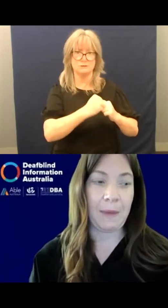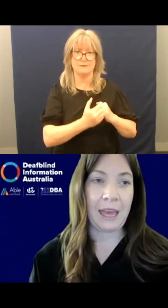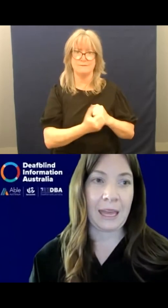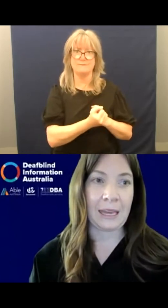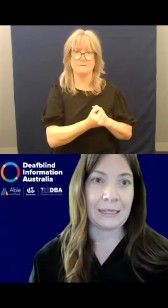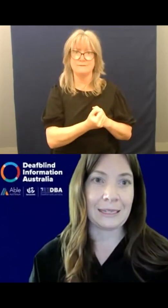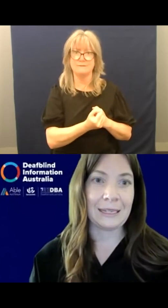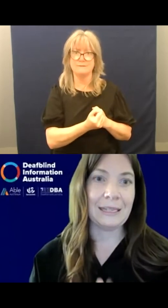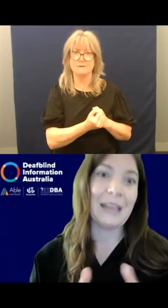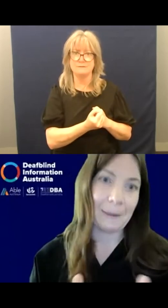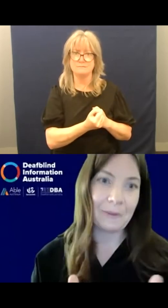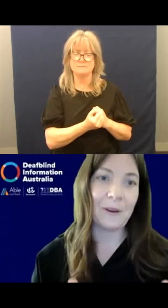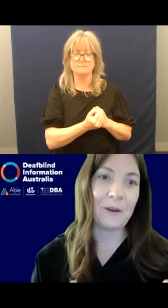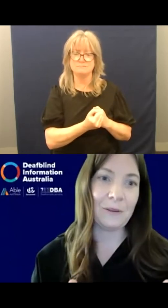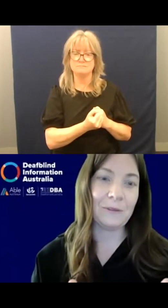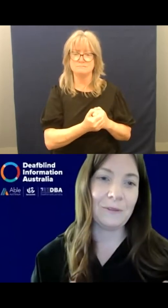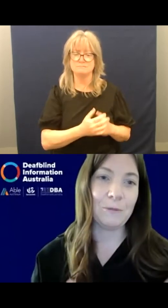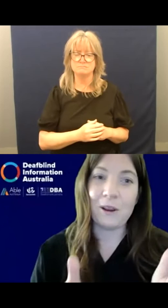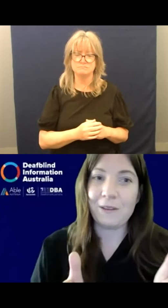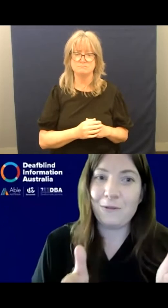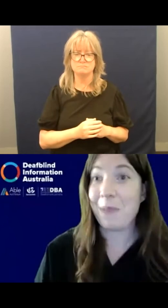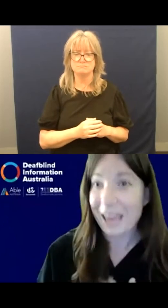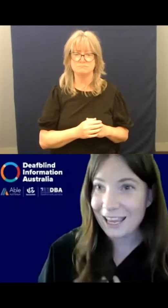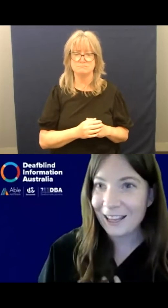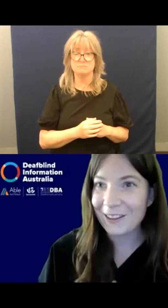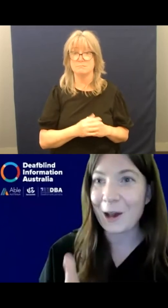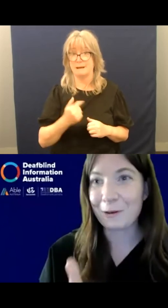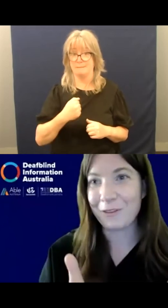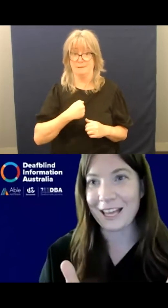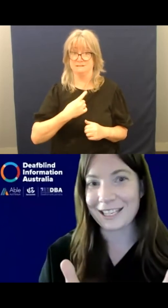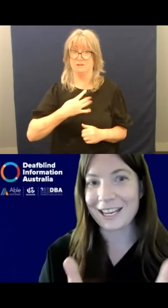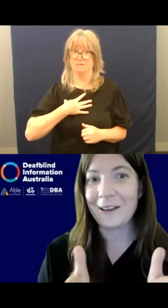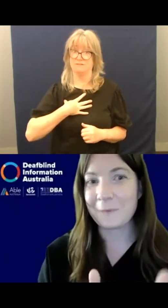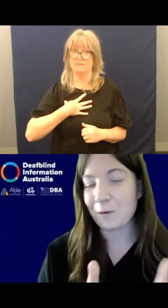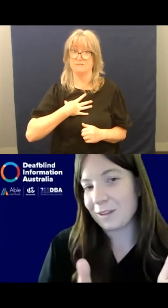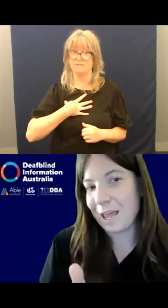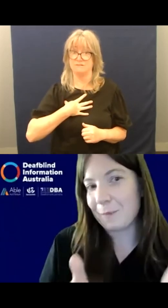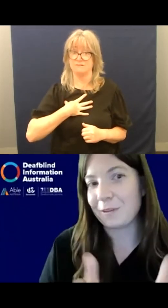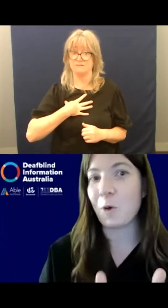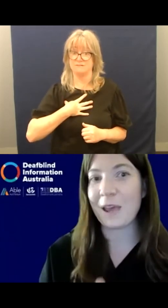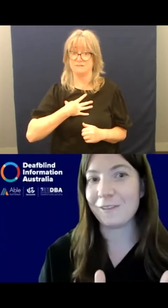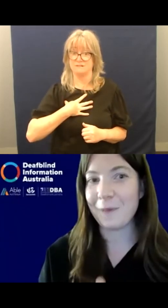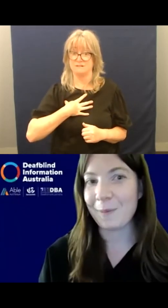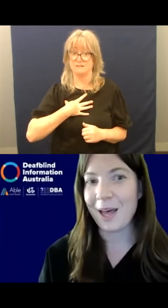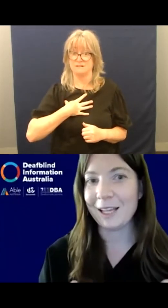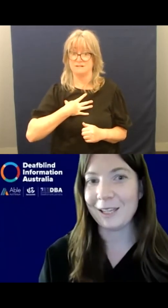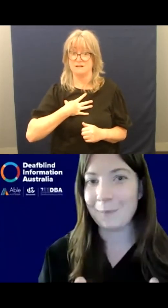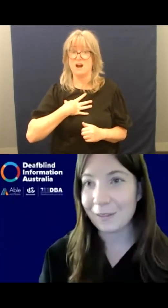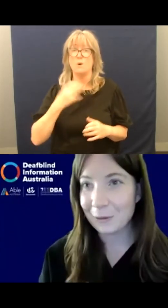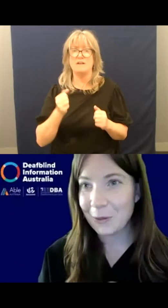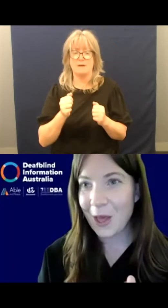And yep, so whereas for me I would find, for example, a small piece of paper and a led pencil,